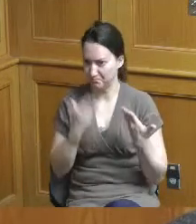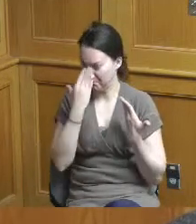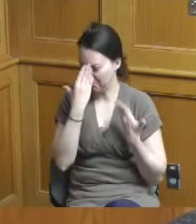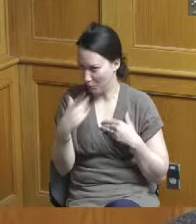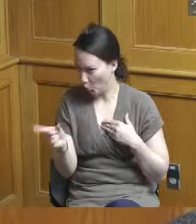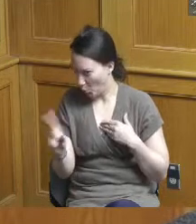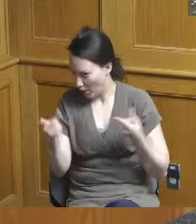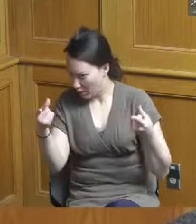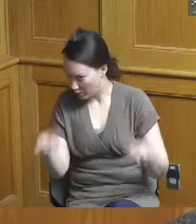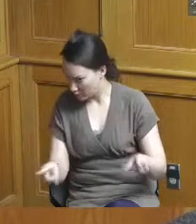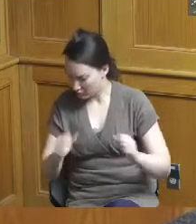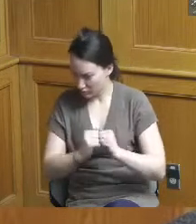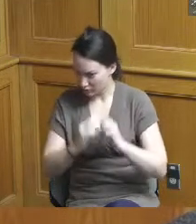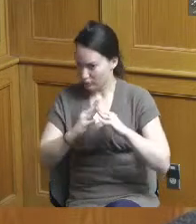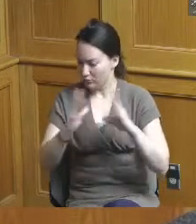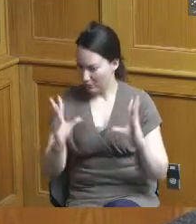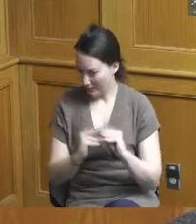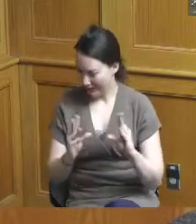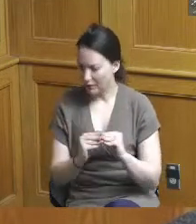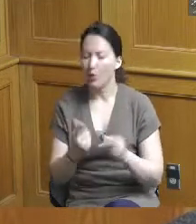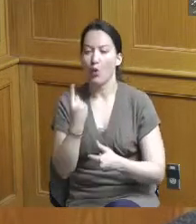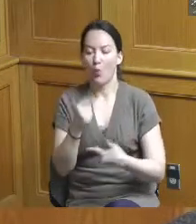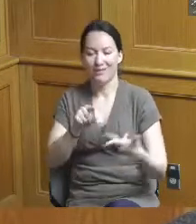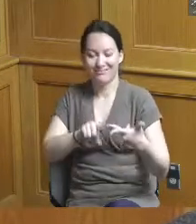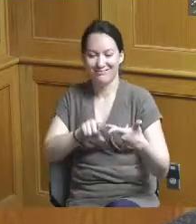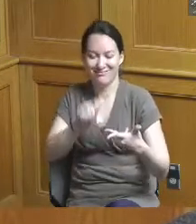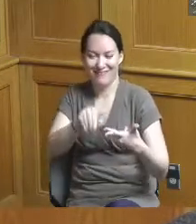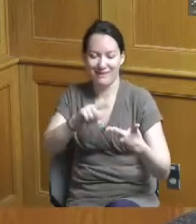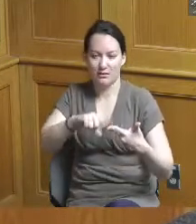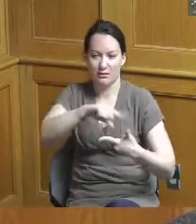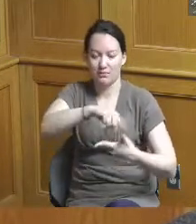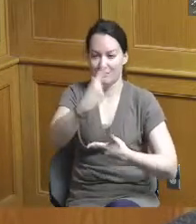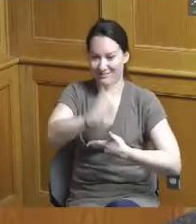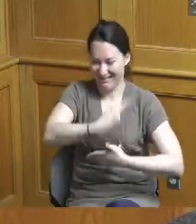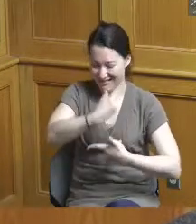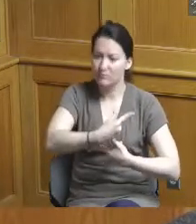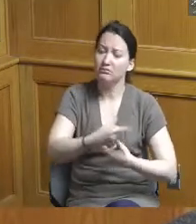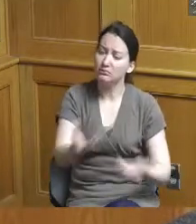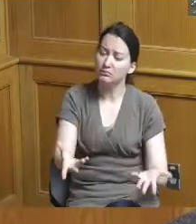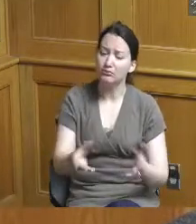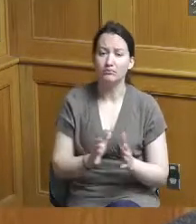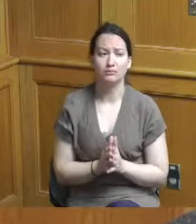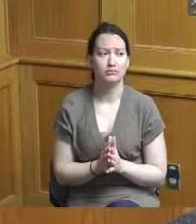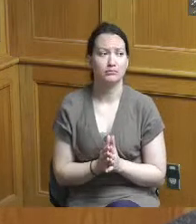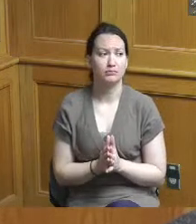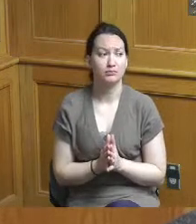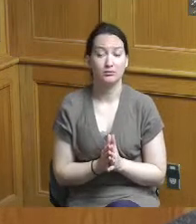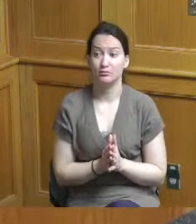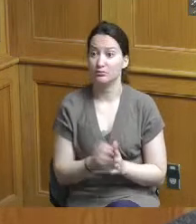that will be so we'll have the one evening and two during the day you certainly whoever's listening